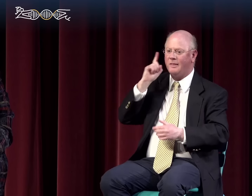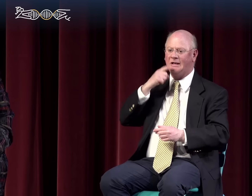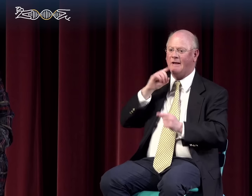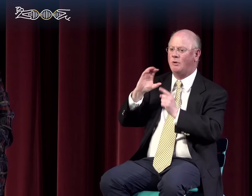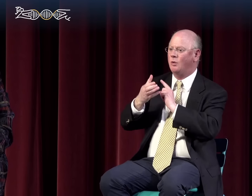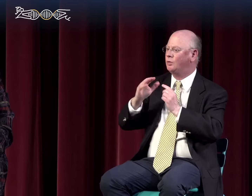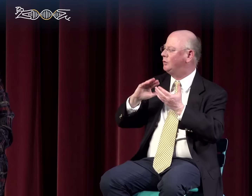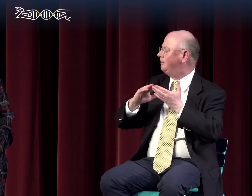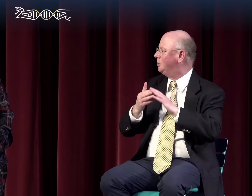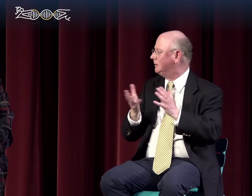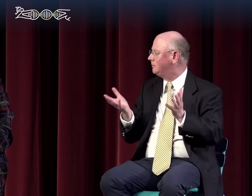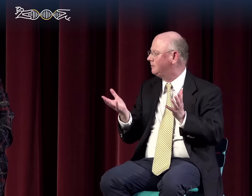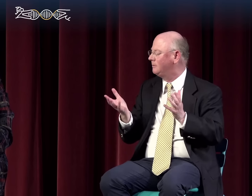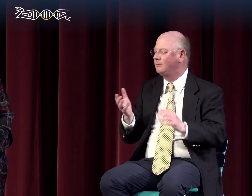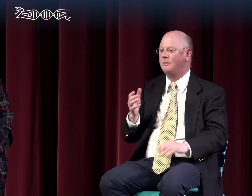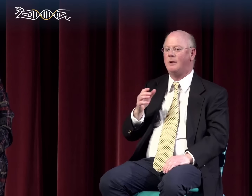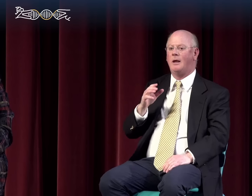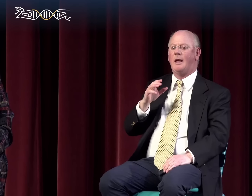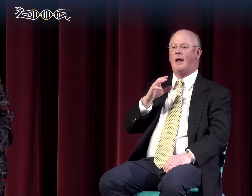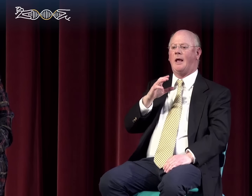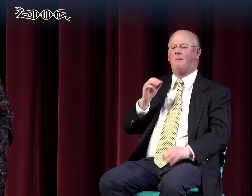culture, and the Deaf community.